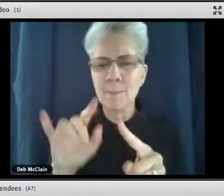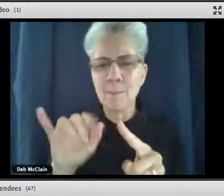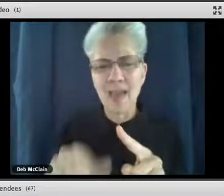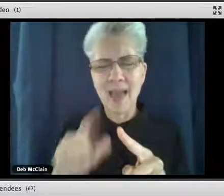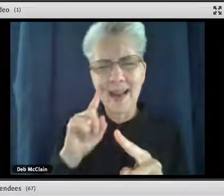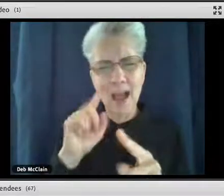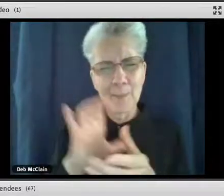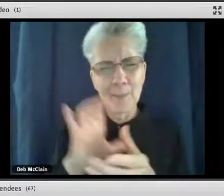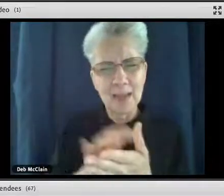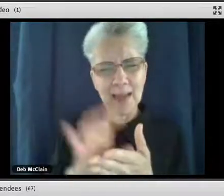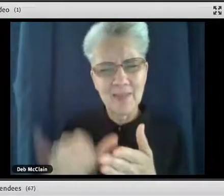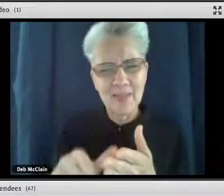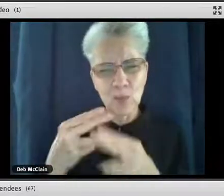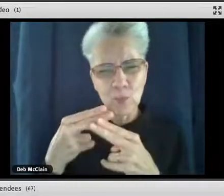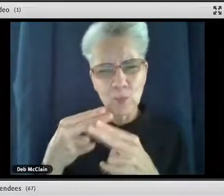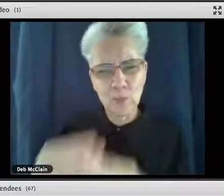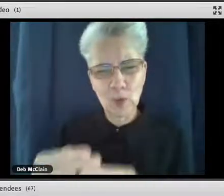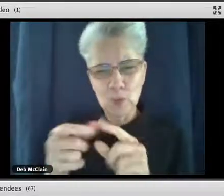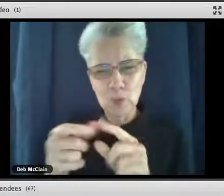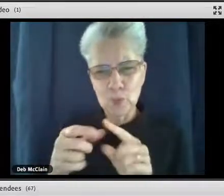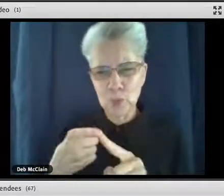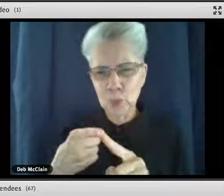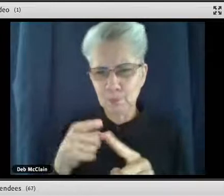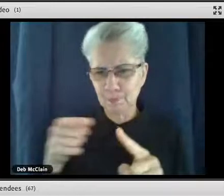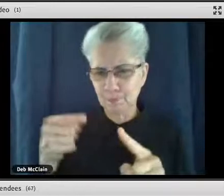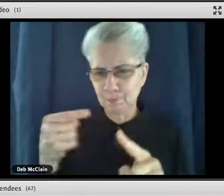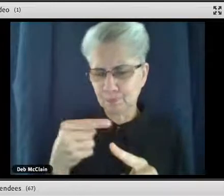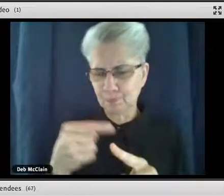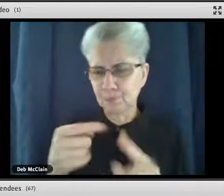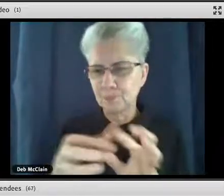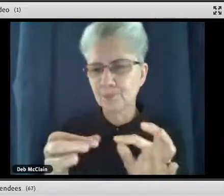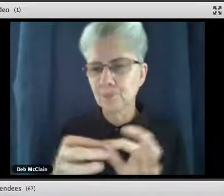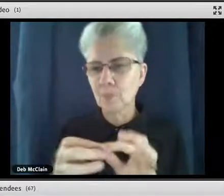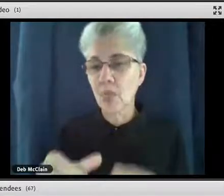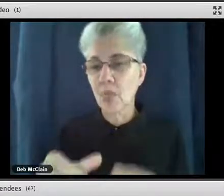has 2018, but that -- I believe that refers to